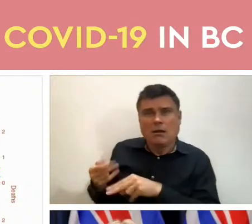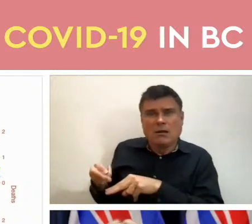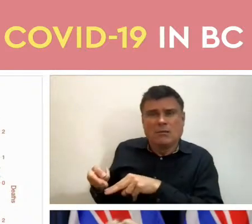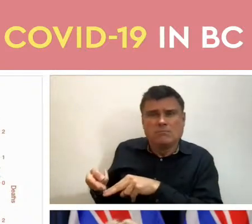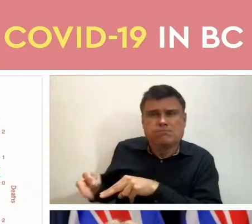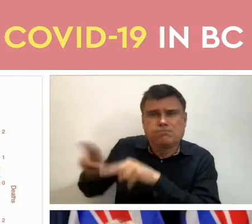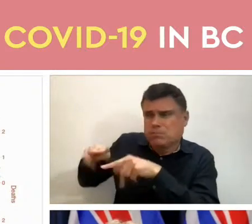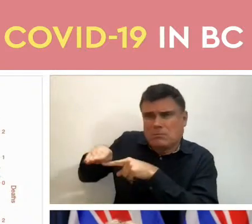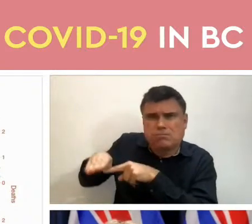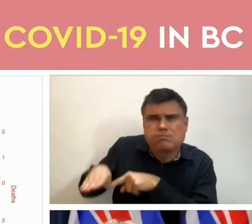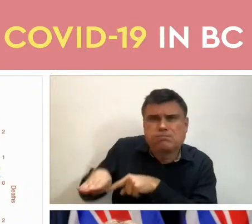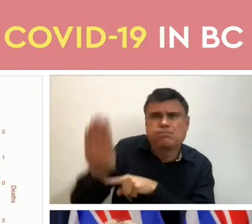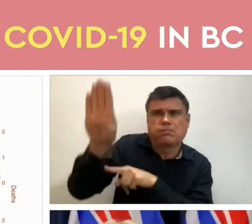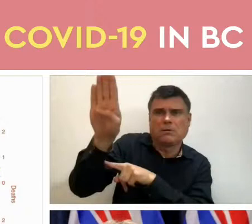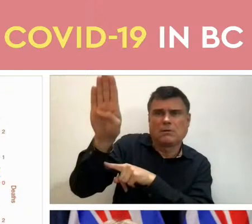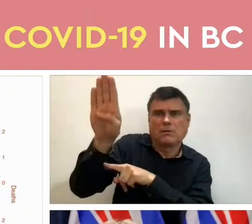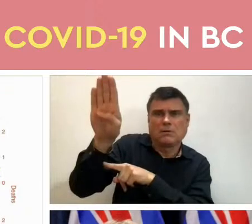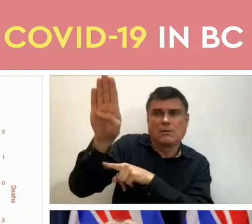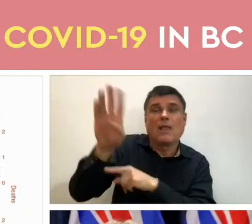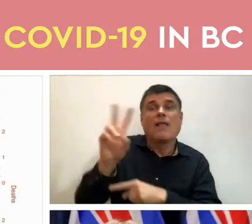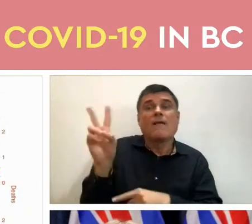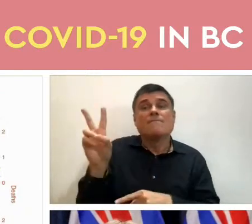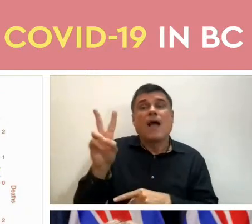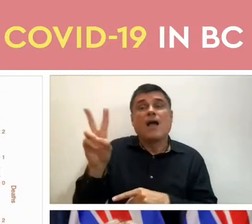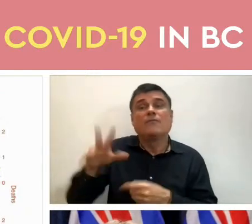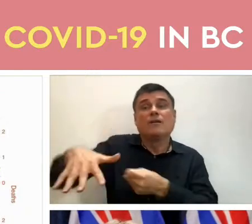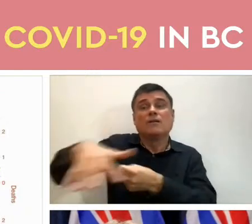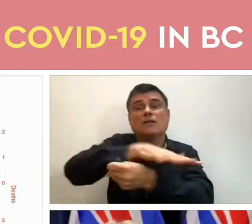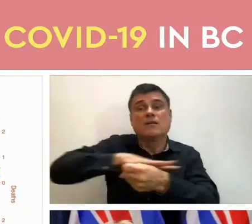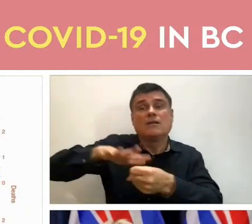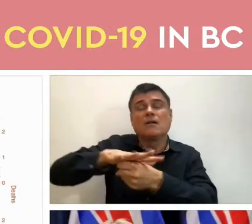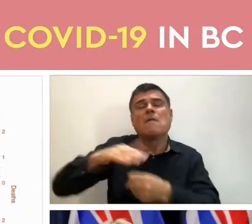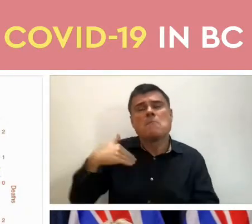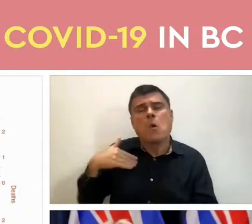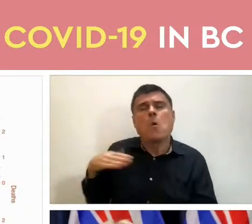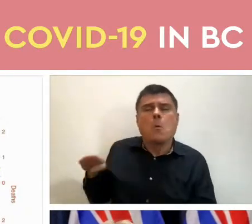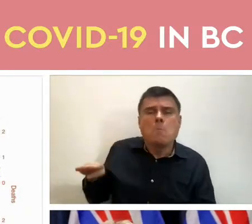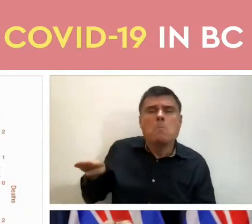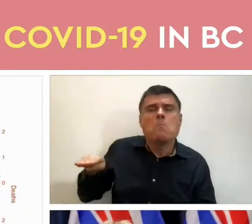have been low for sometime. And also in Frazier health.